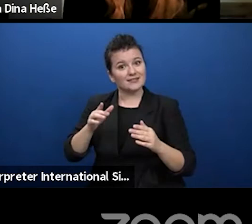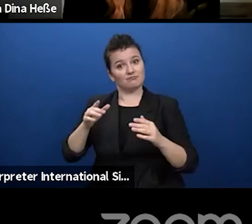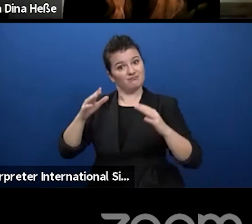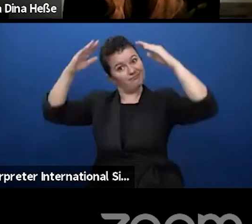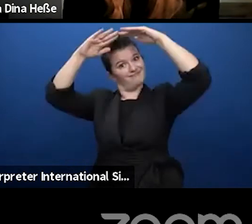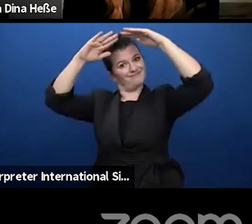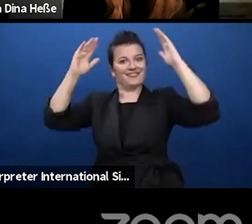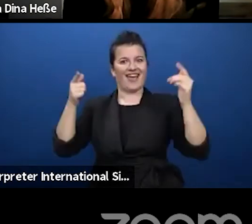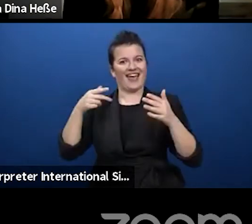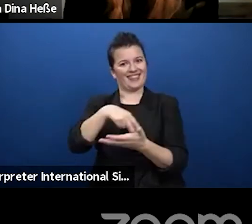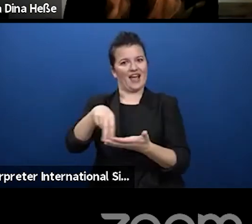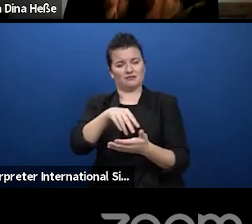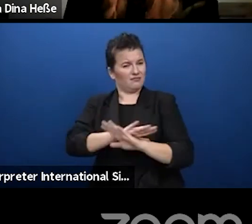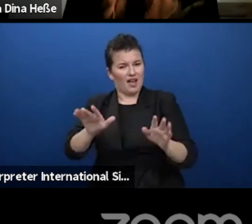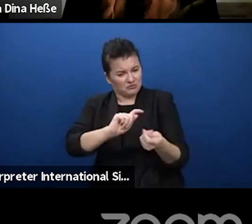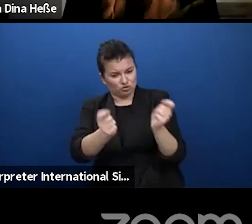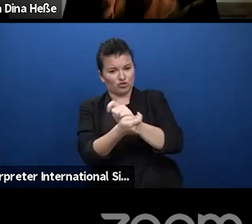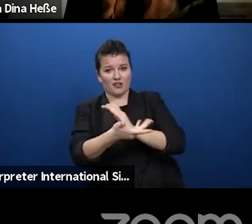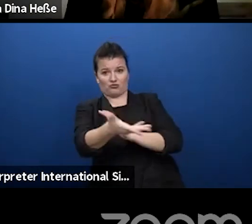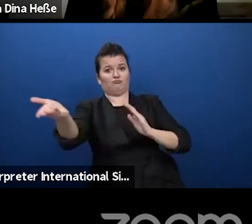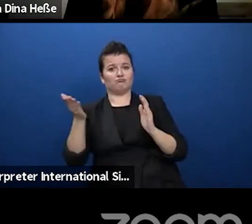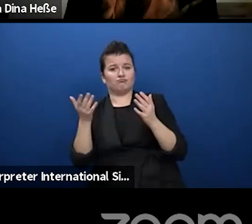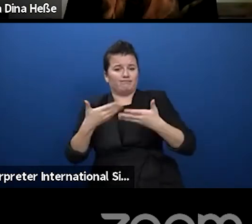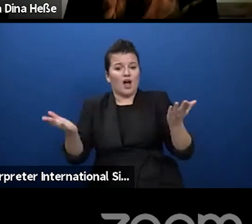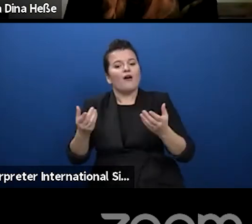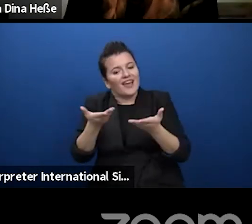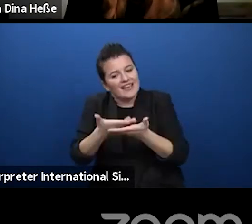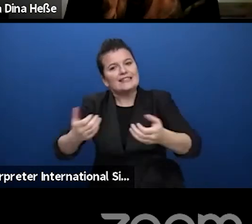space in which people has like different tools to express you know like it's more like how we use,